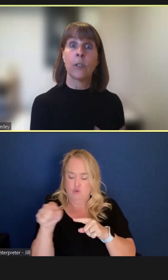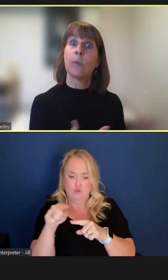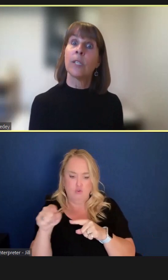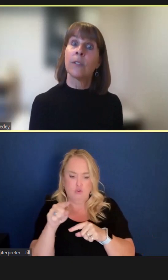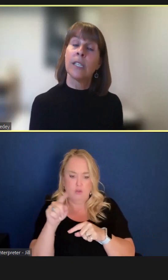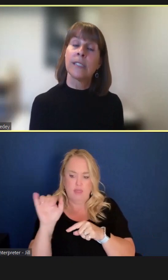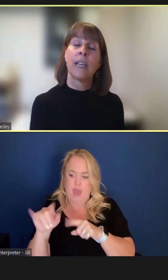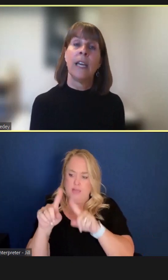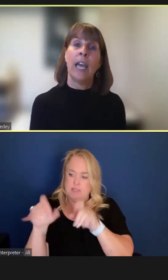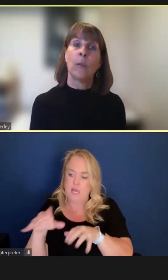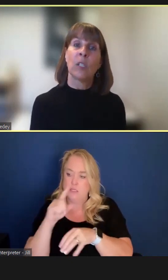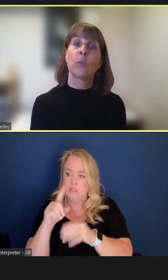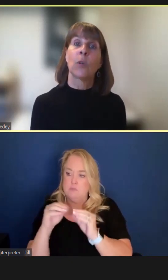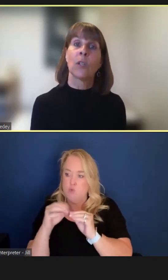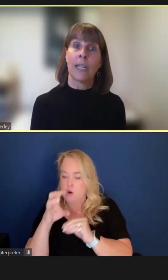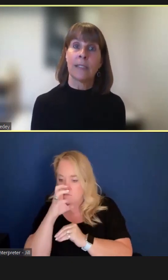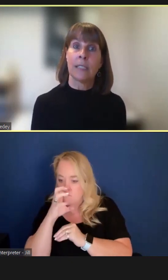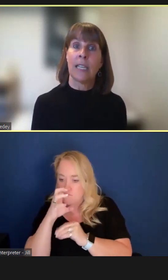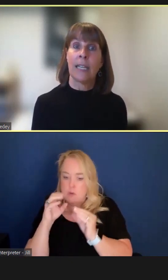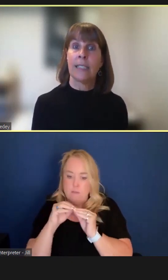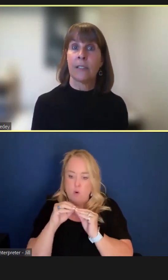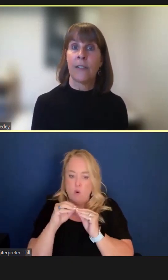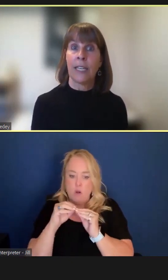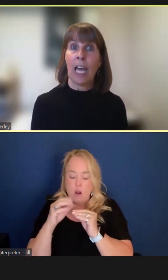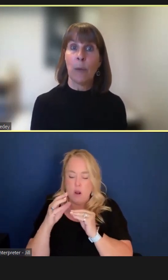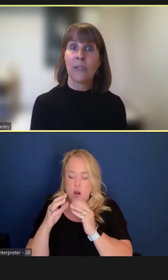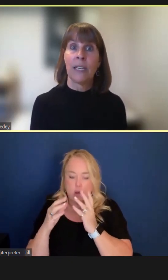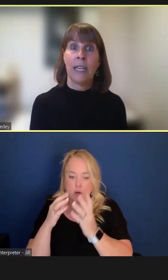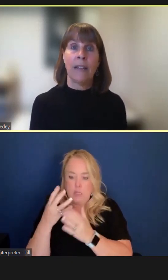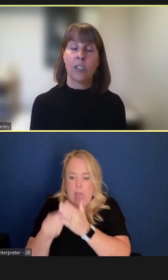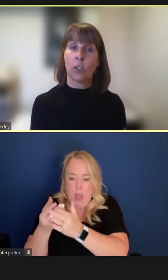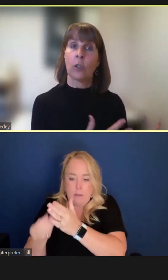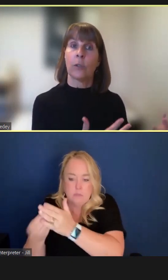rigorous and much more likely to identify gaps and the children are